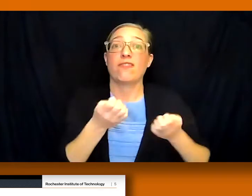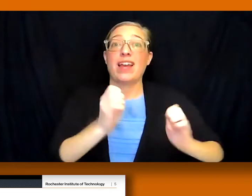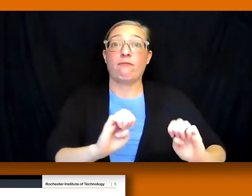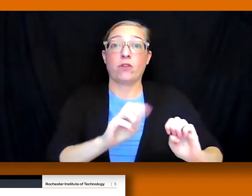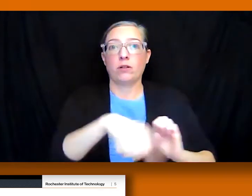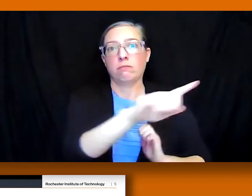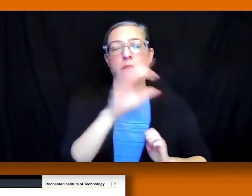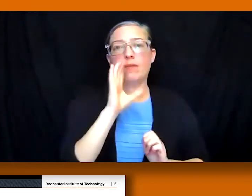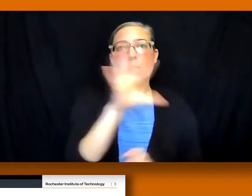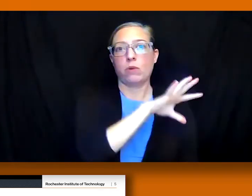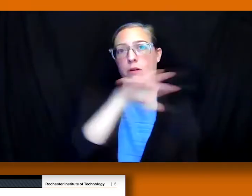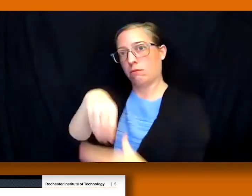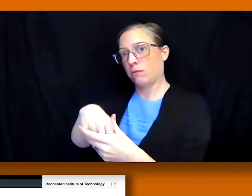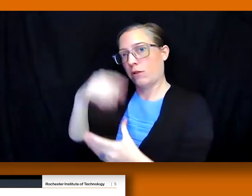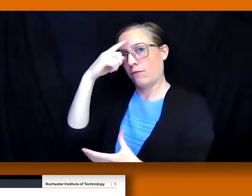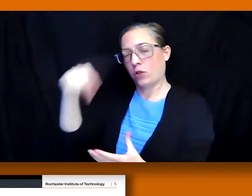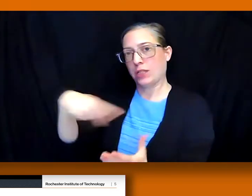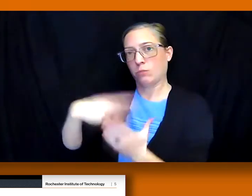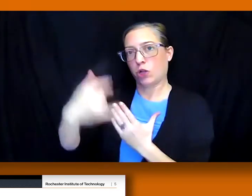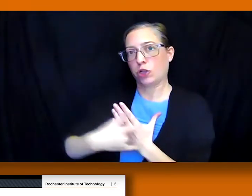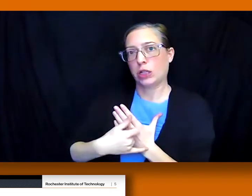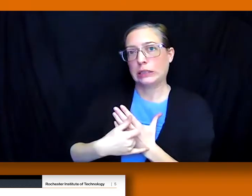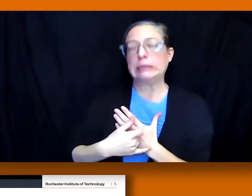Ideally in calendar months.